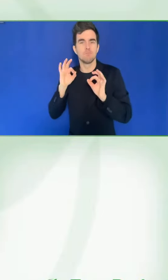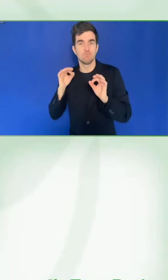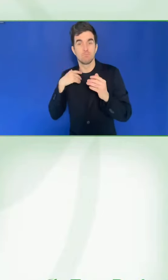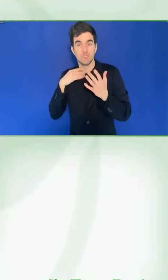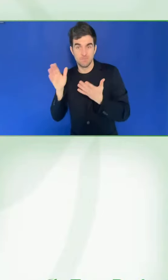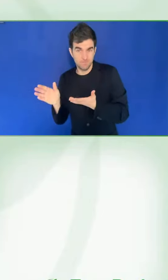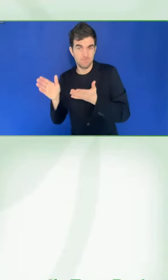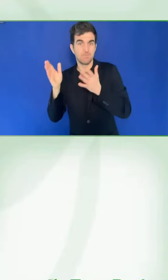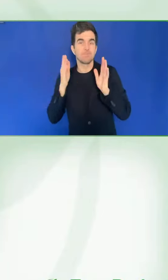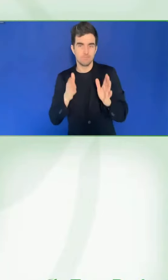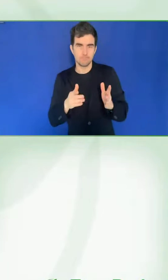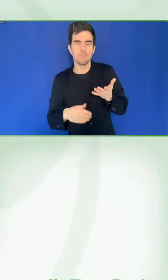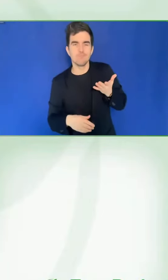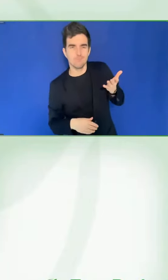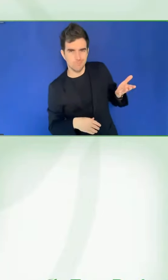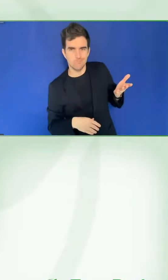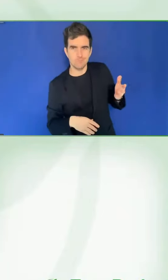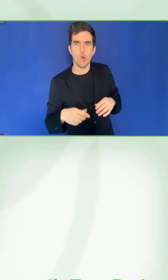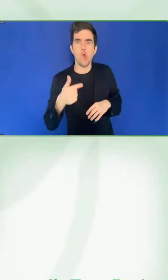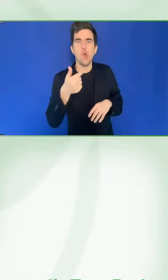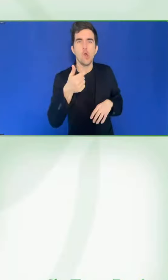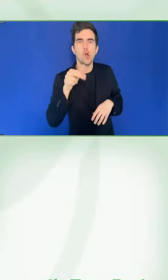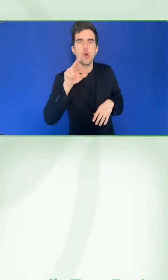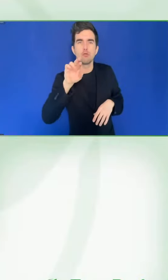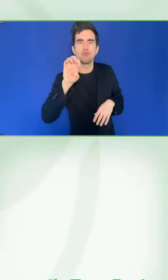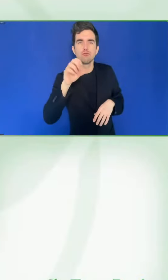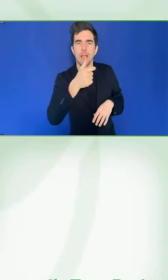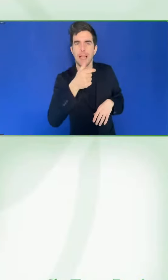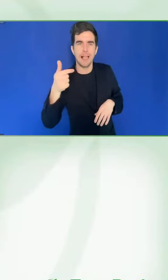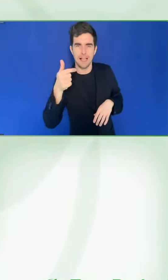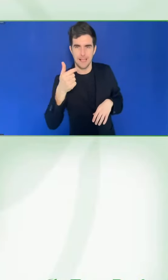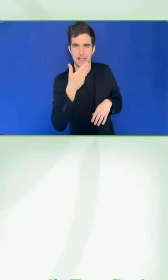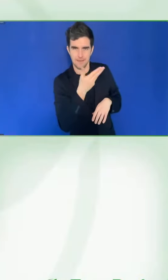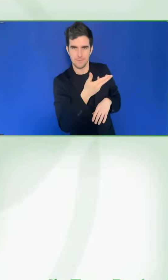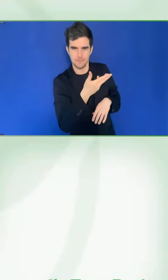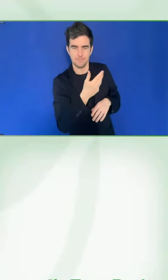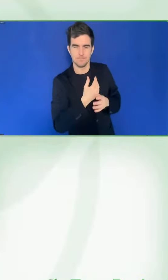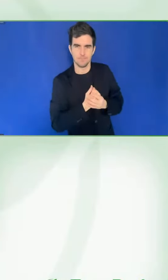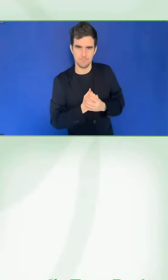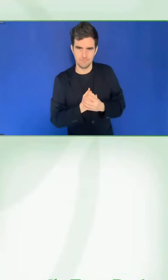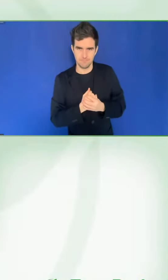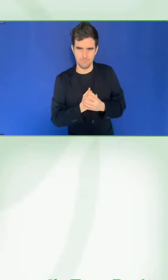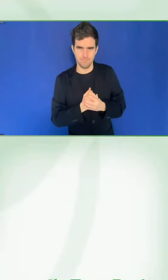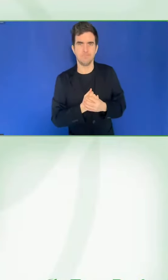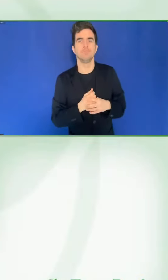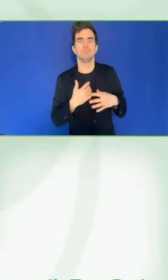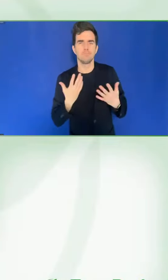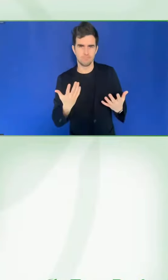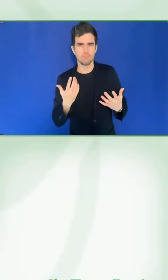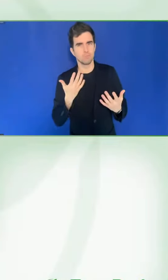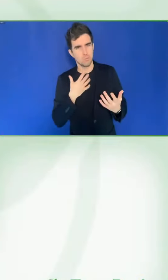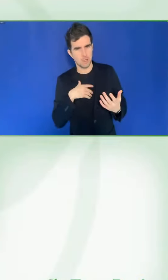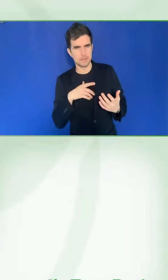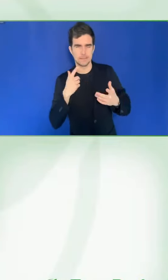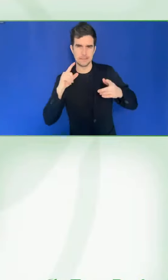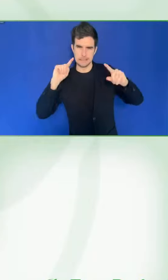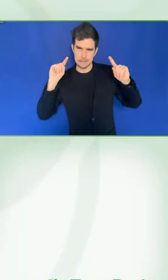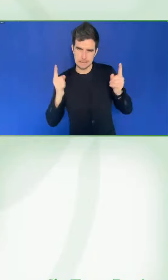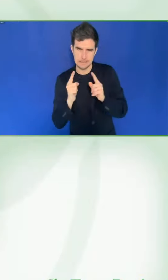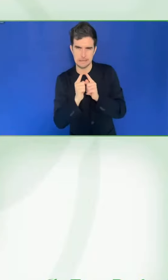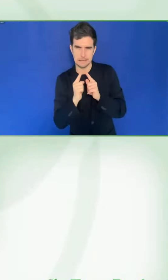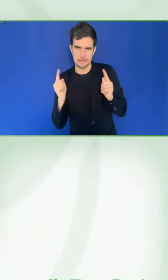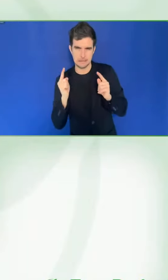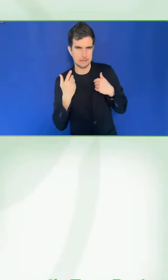So you can switch audio on or off.